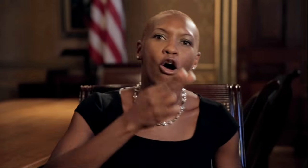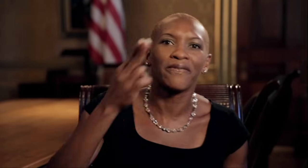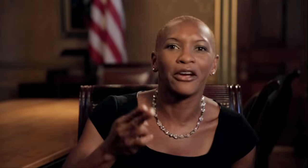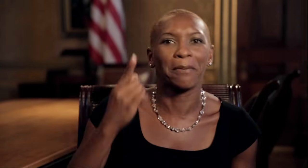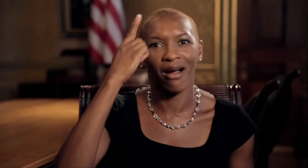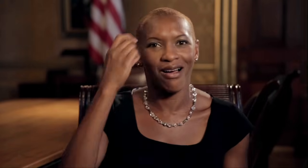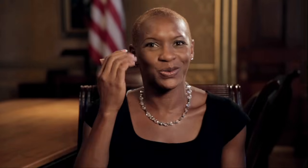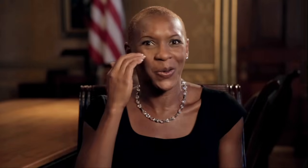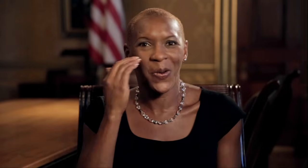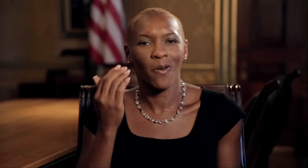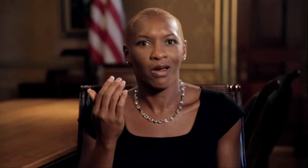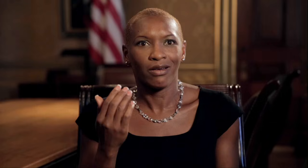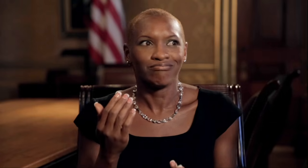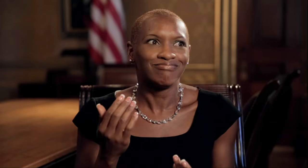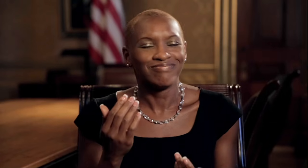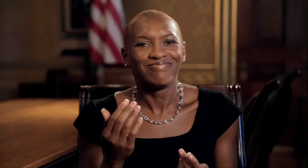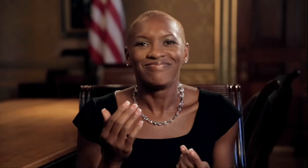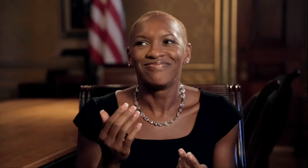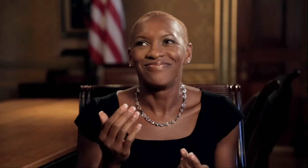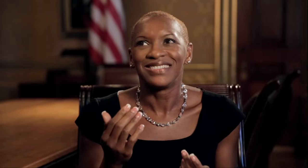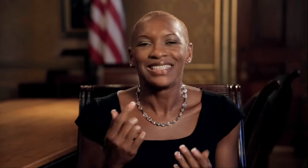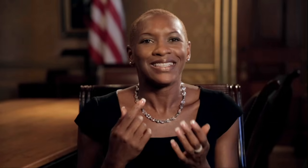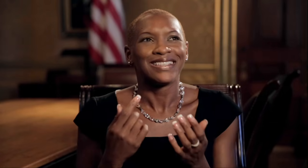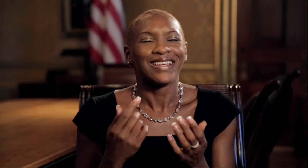or as a hard of hearing person.